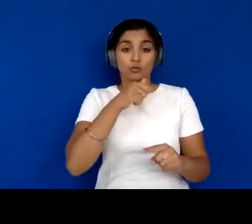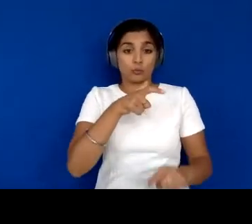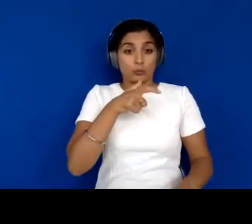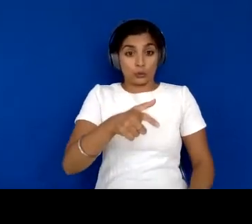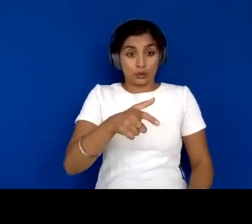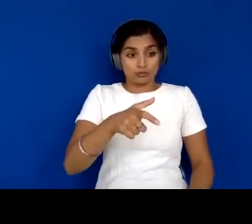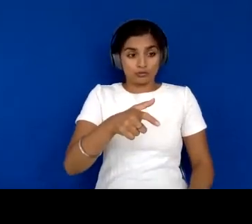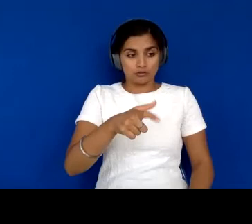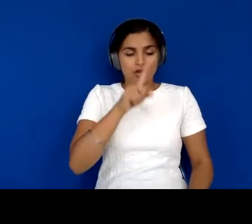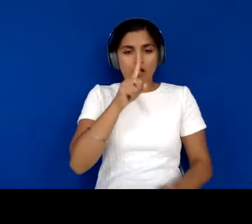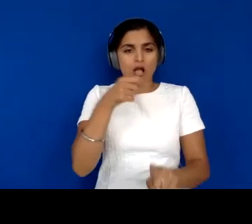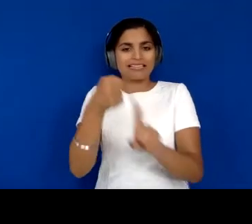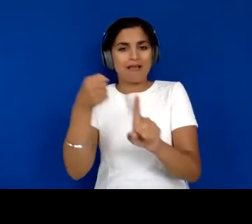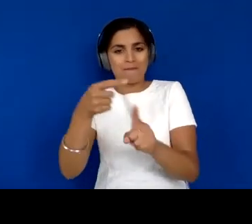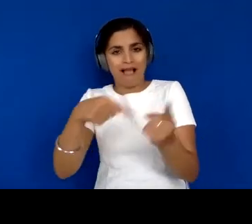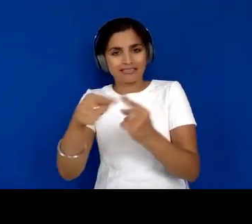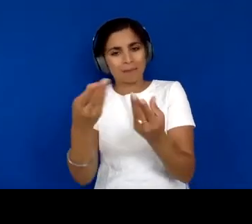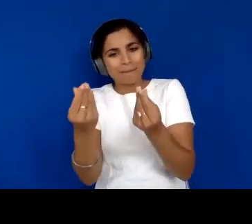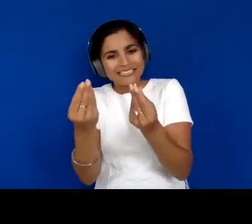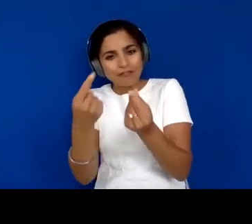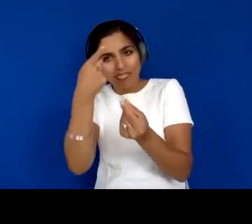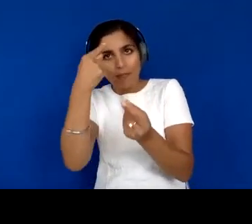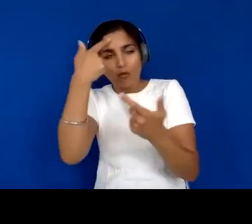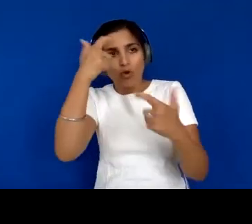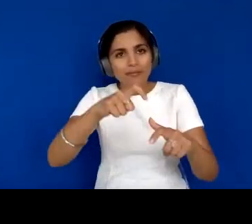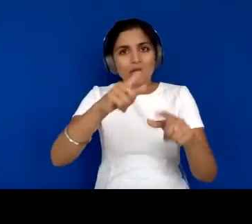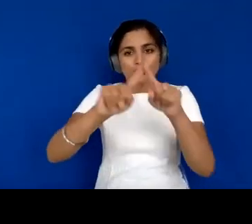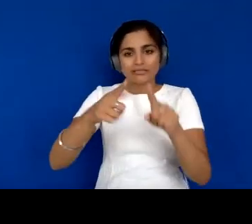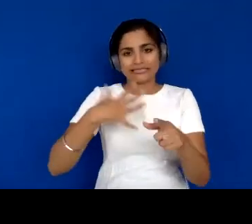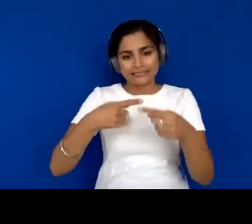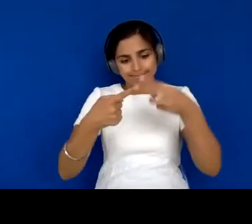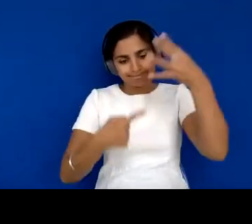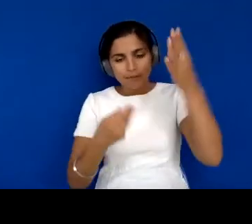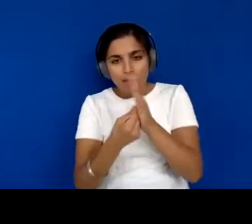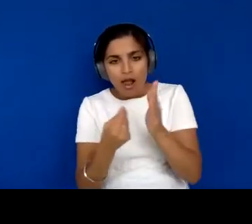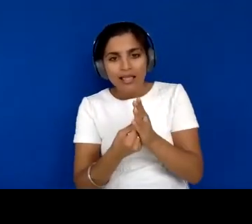impact more importantly who are the ones who can afford to ruminate about this